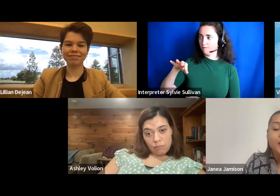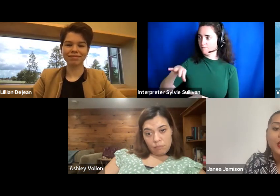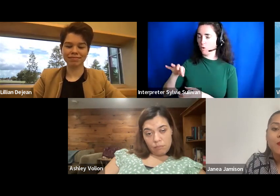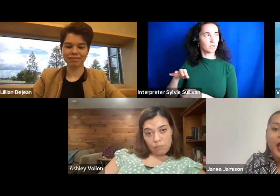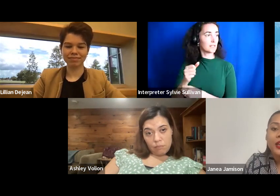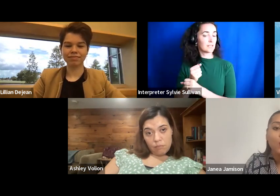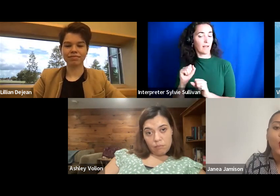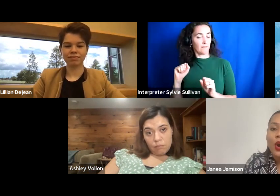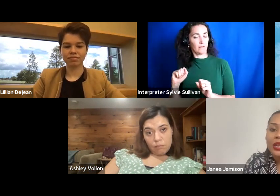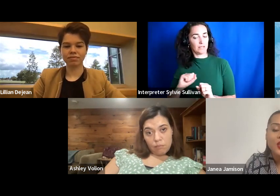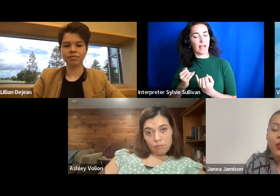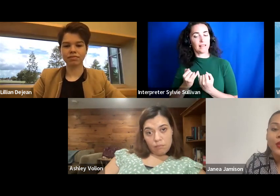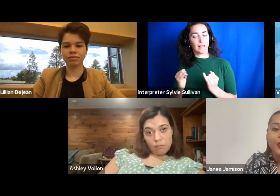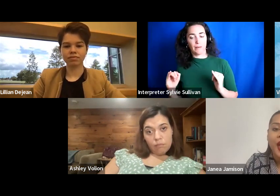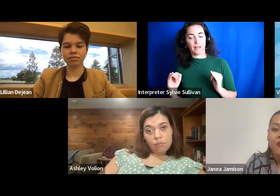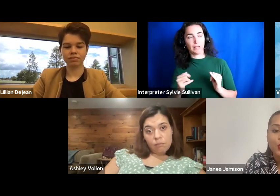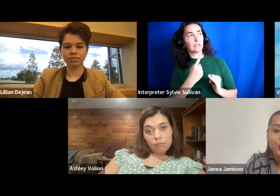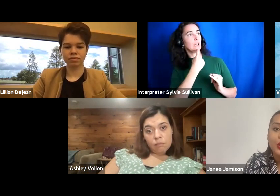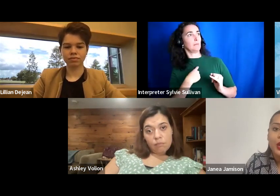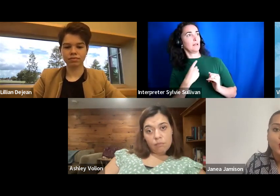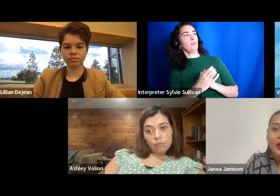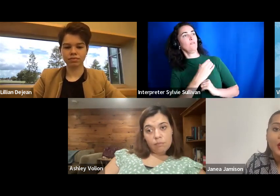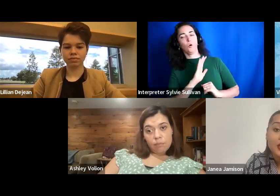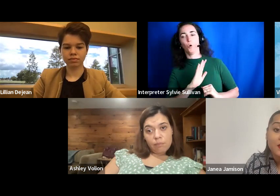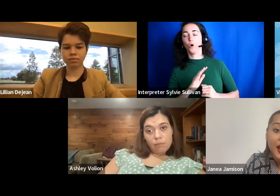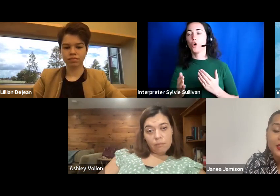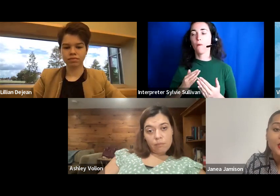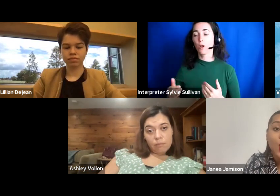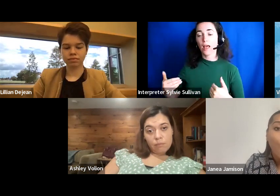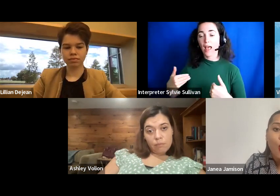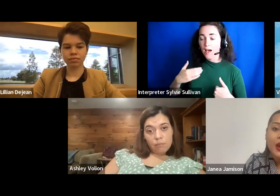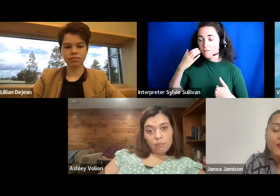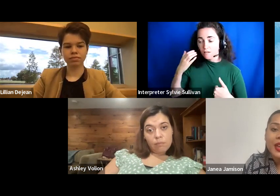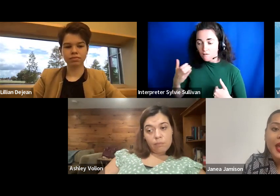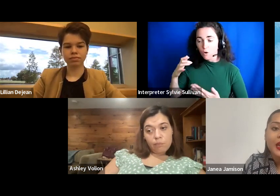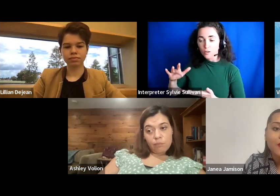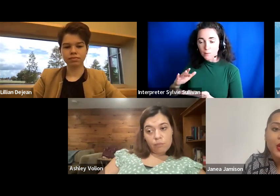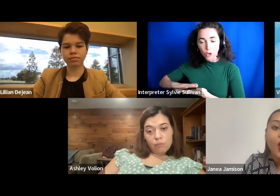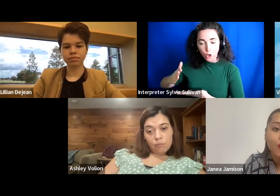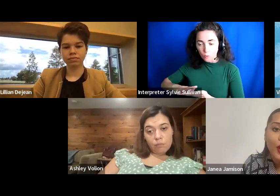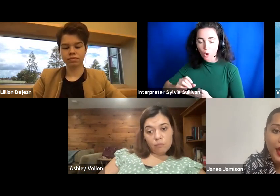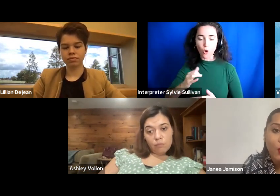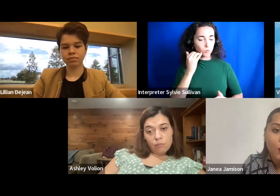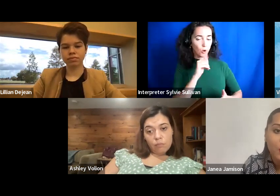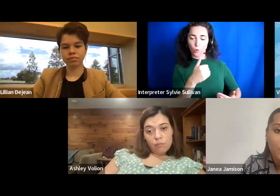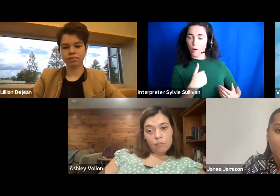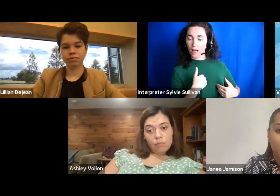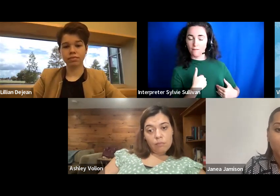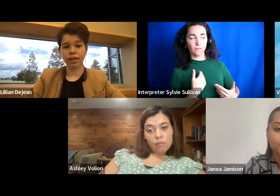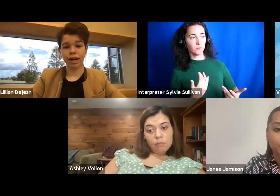An independent ballot, regardless of whether they have personal electronic devices, or if they can even afford help absolutely.